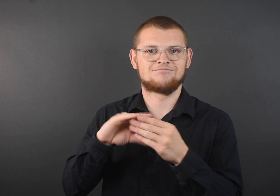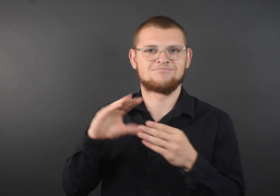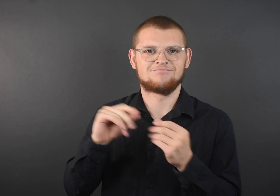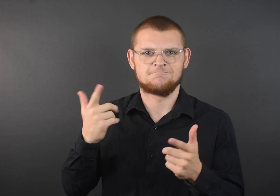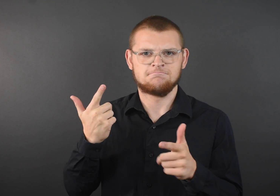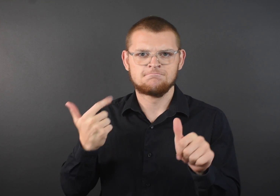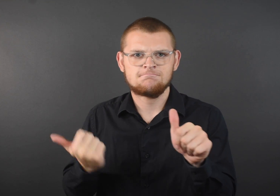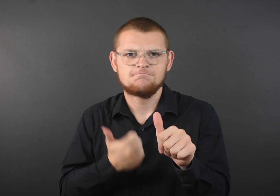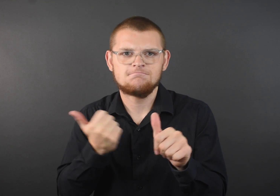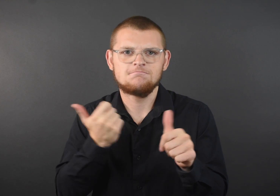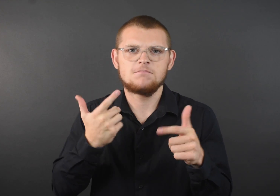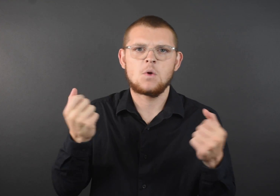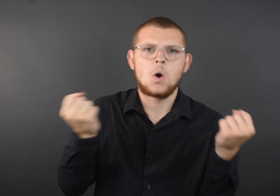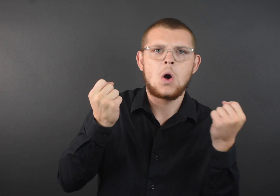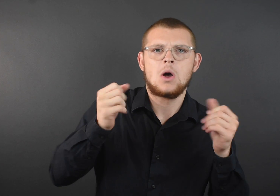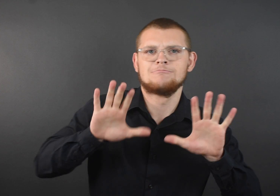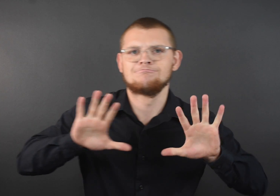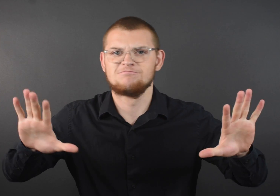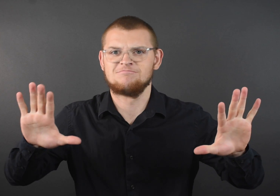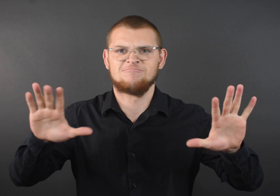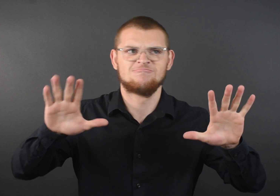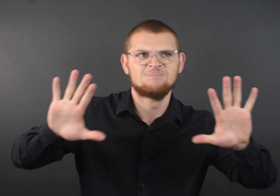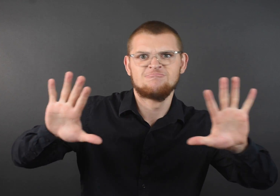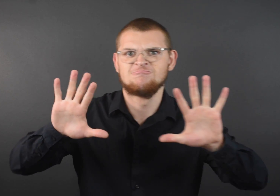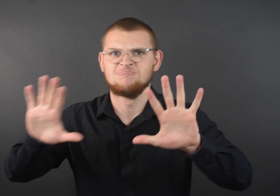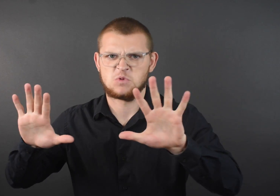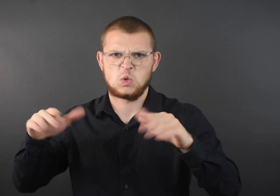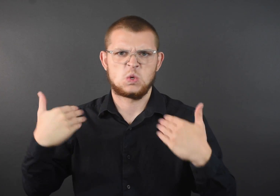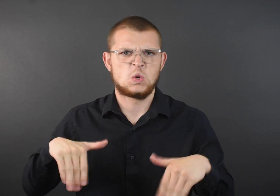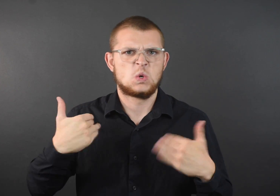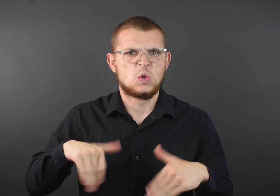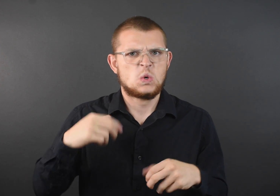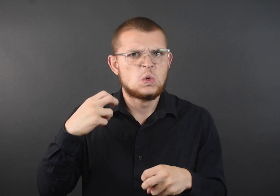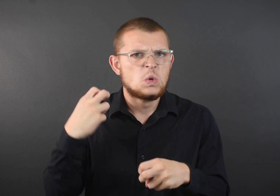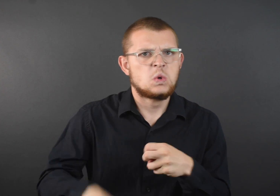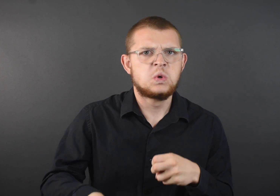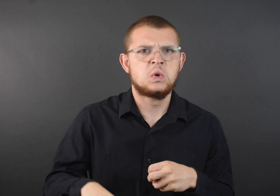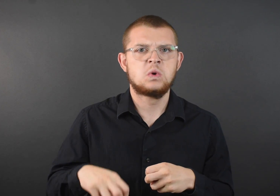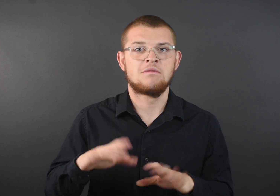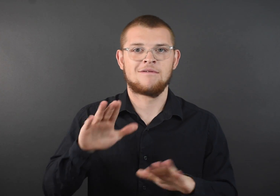Persuading holdouts has been a hard sell, she said, but it's not stopping the retired teacher